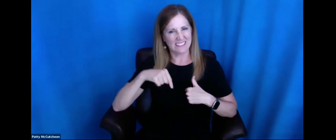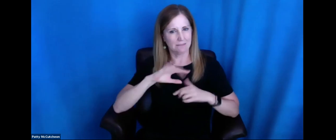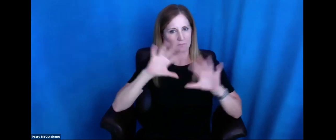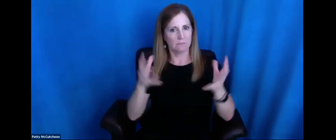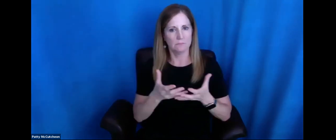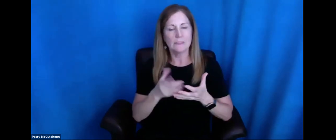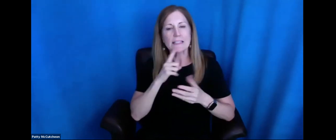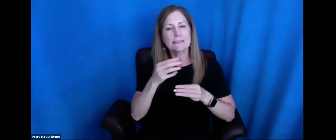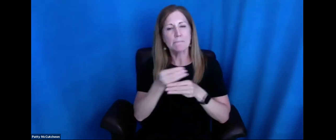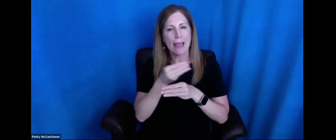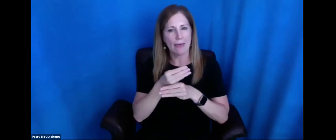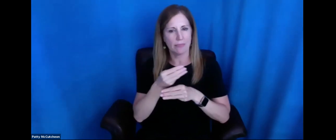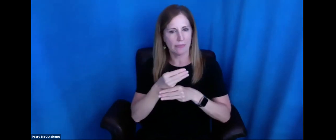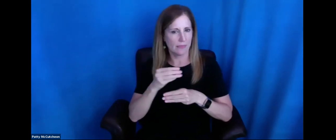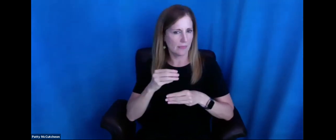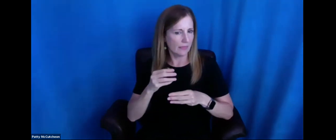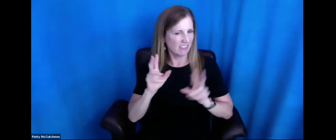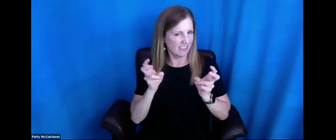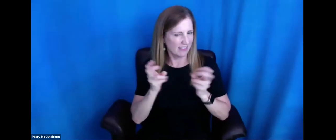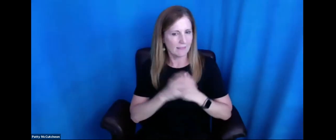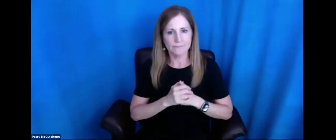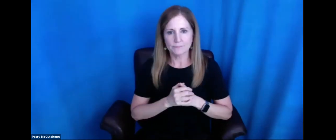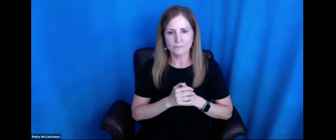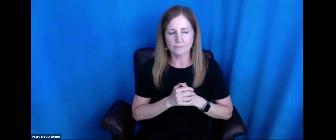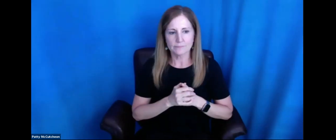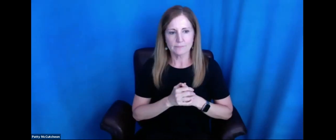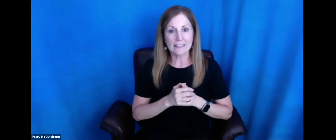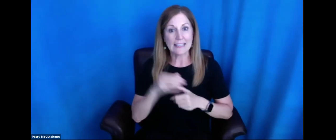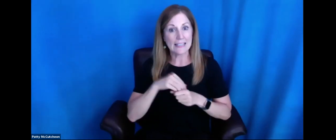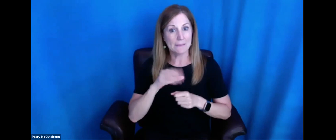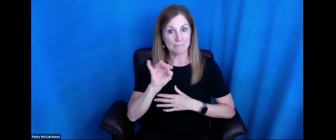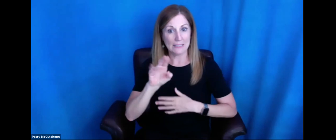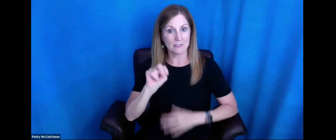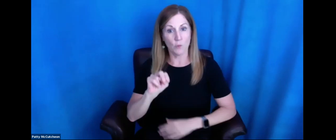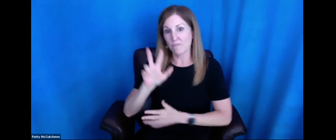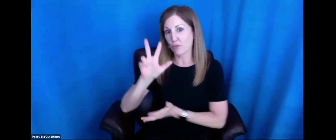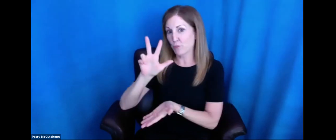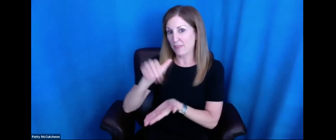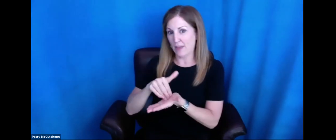So in Minnesota, we have about 3,000 polling places.